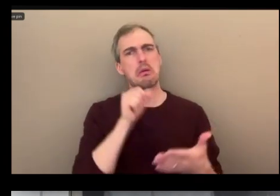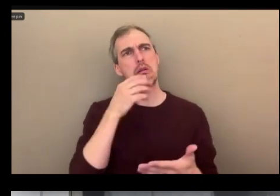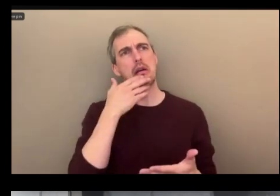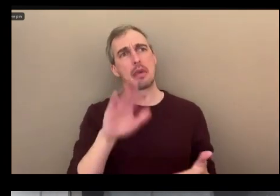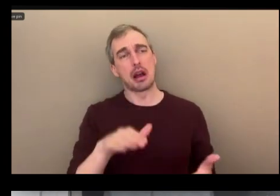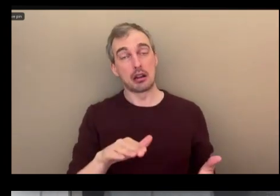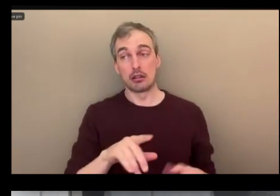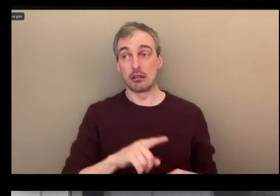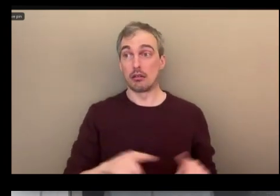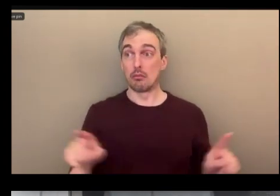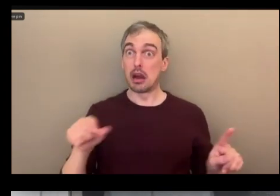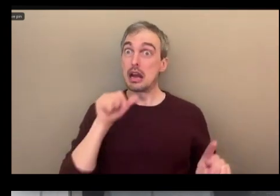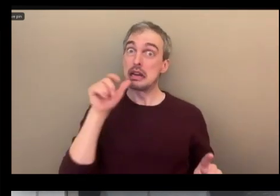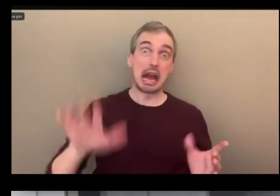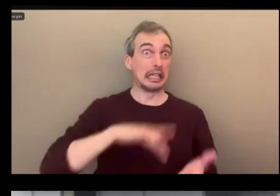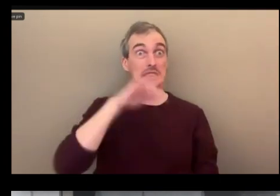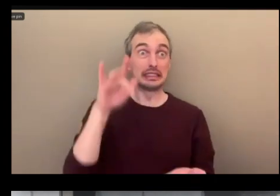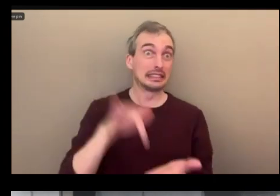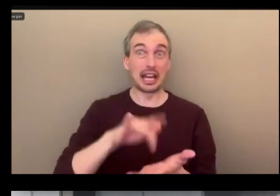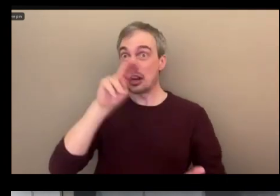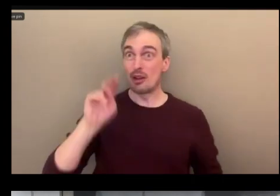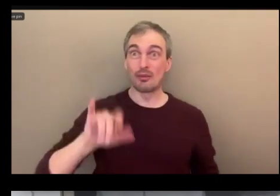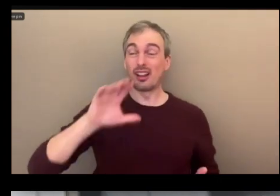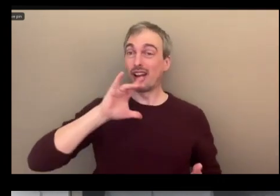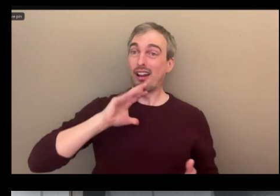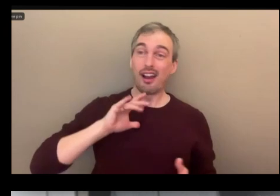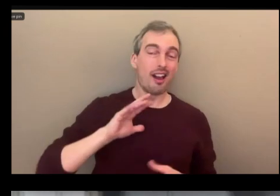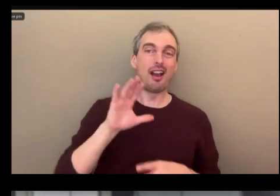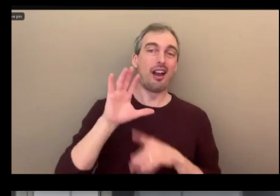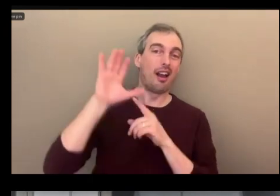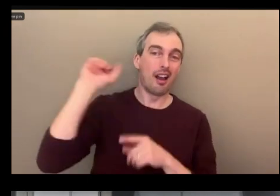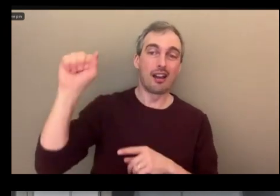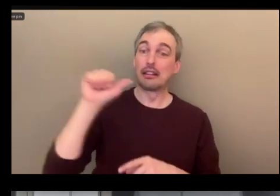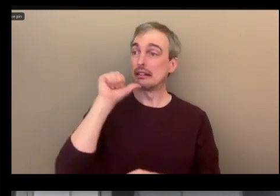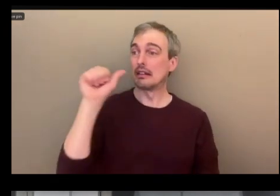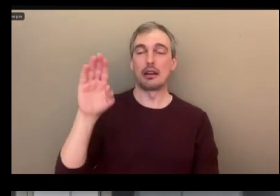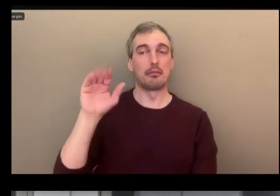It's not Baskin Ridge, New Jersey. It's not Philadelphia. It is Freehold, New Jersey.